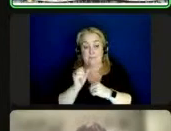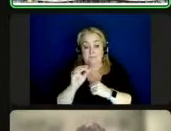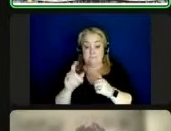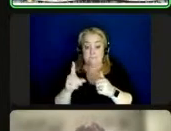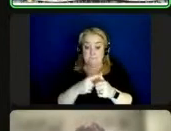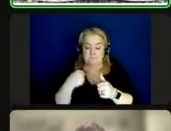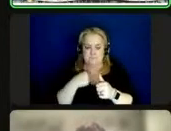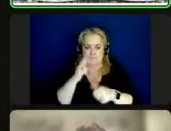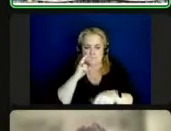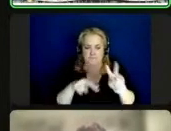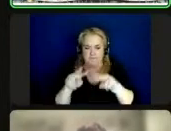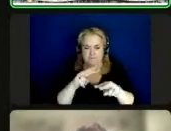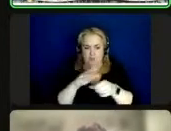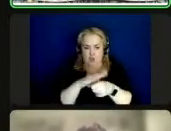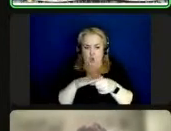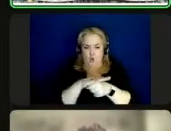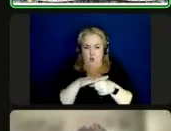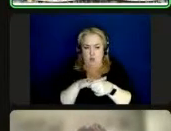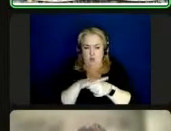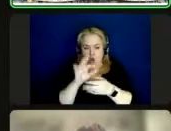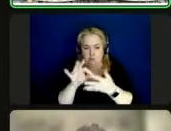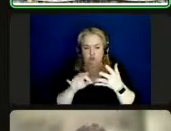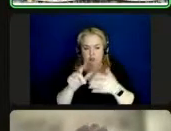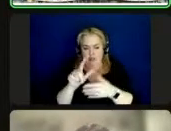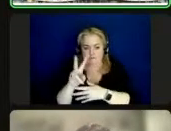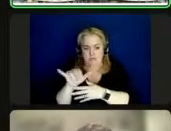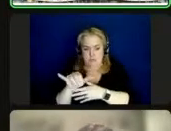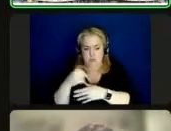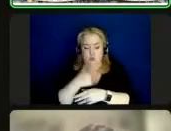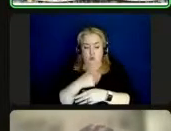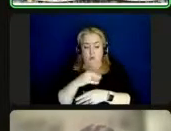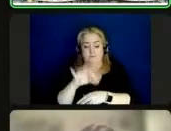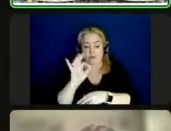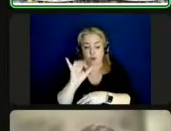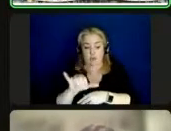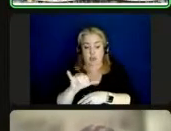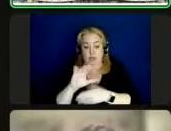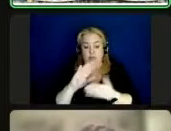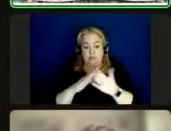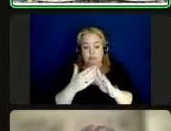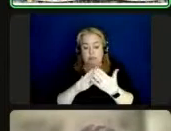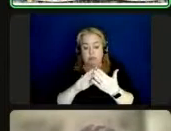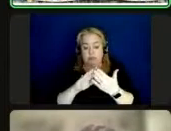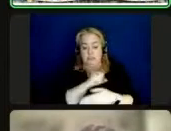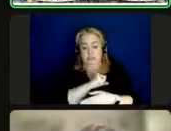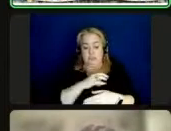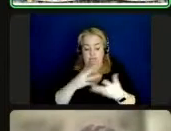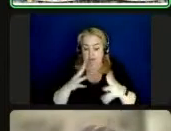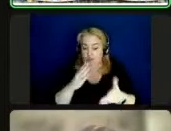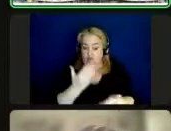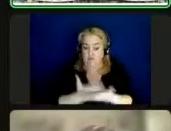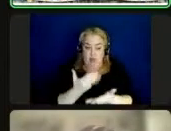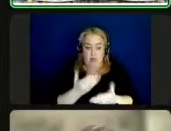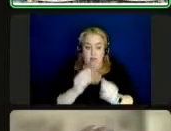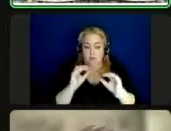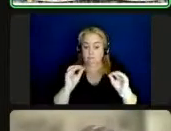SENSE OR THEY'RE ALL QUITE.